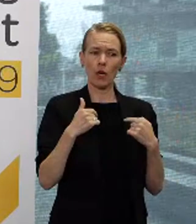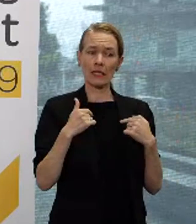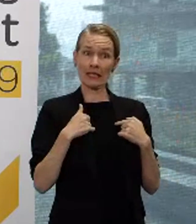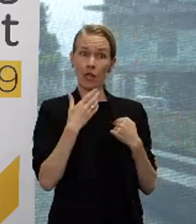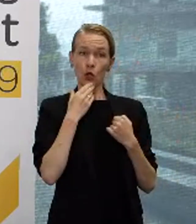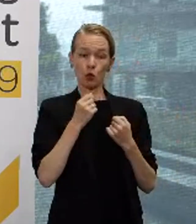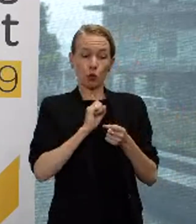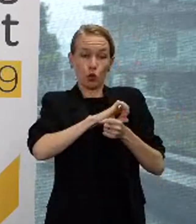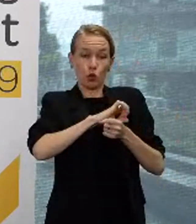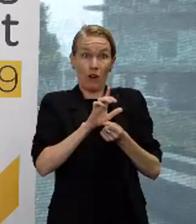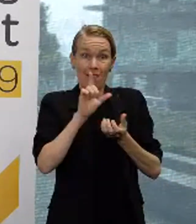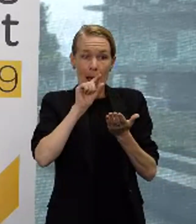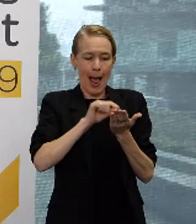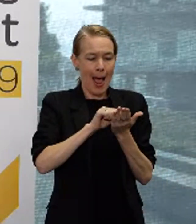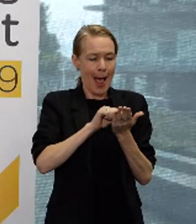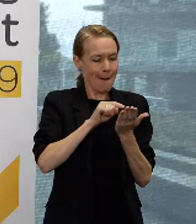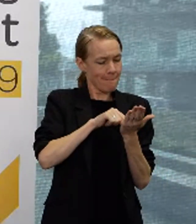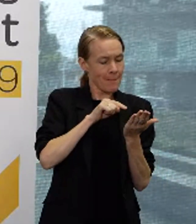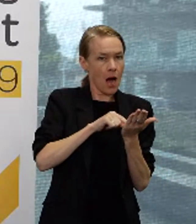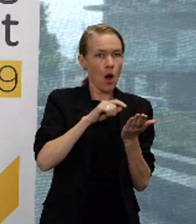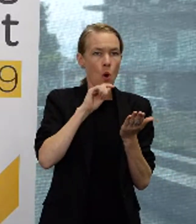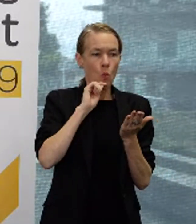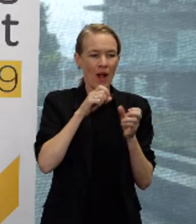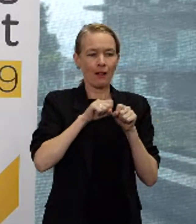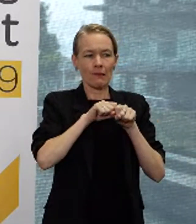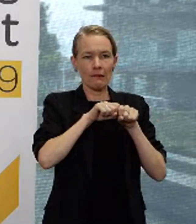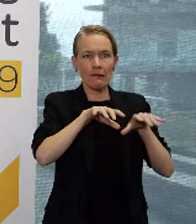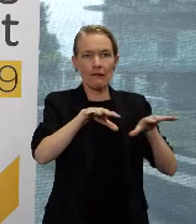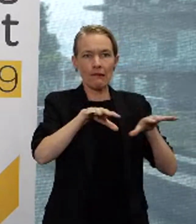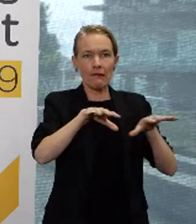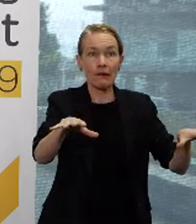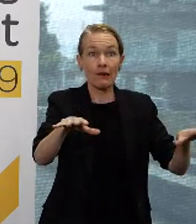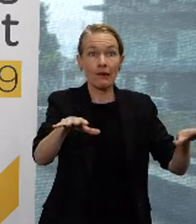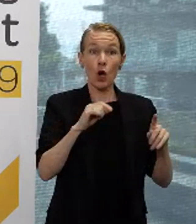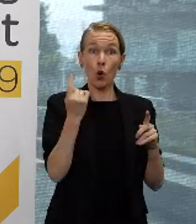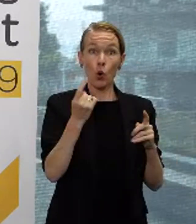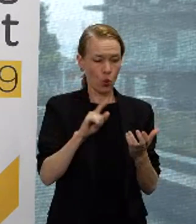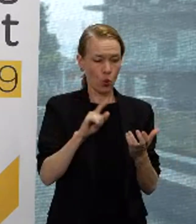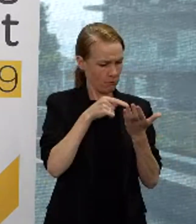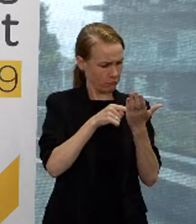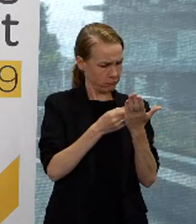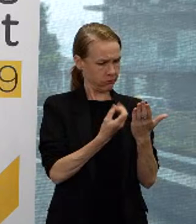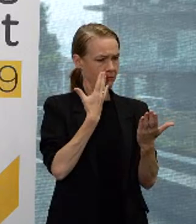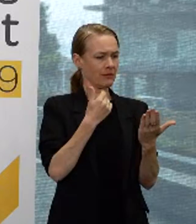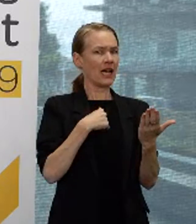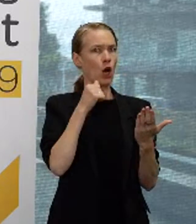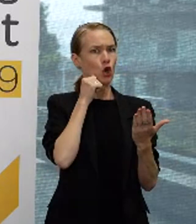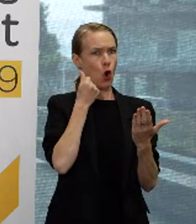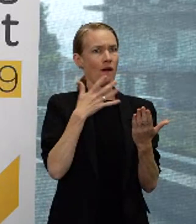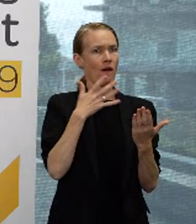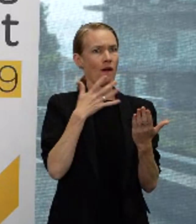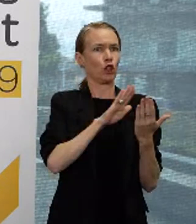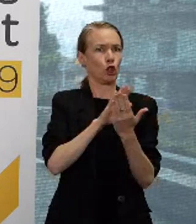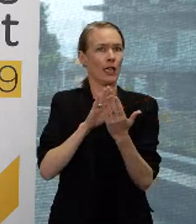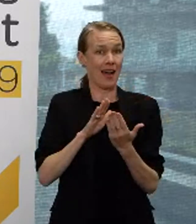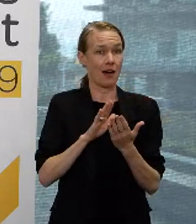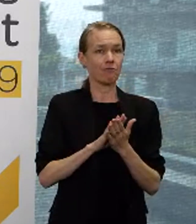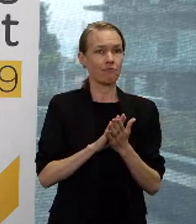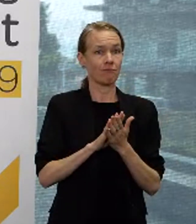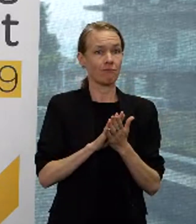App to over movements. The man went to his workplace on Friday.